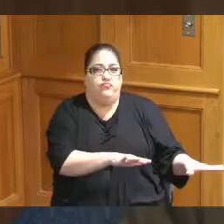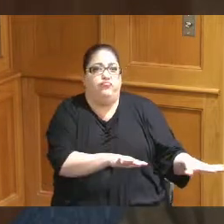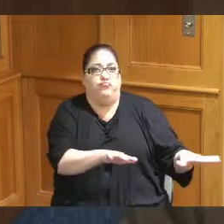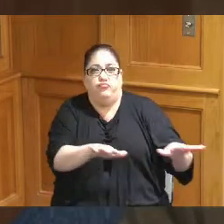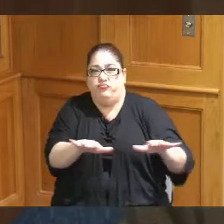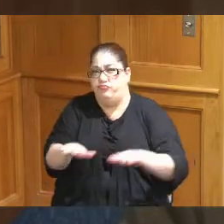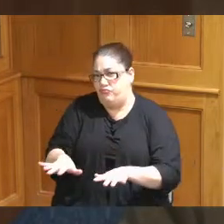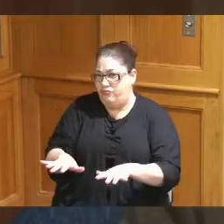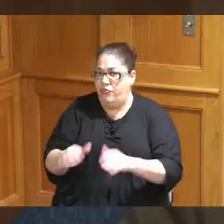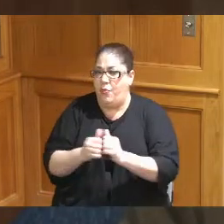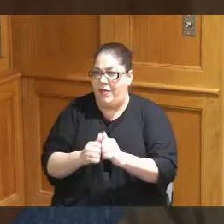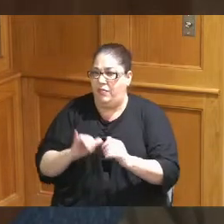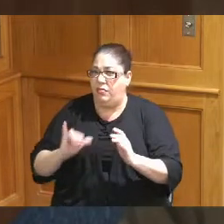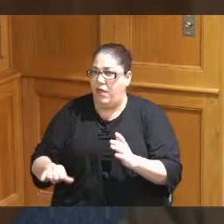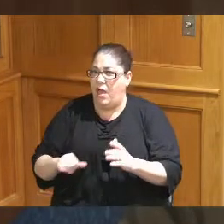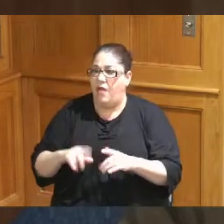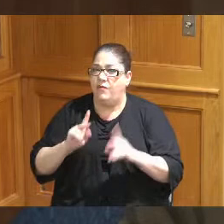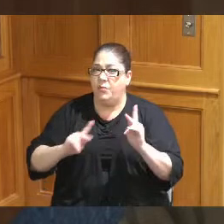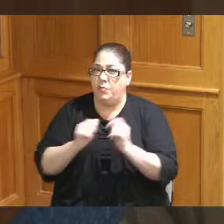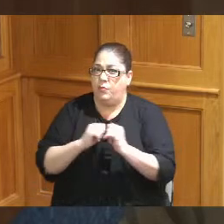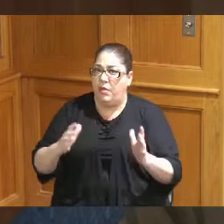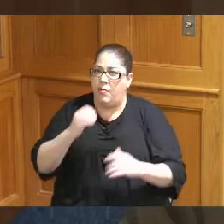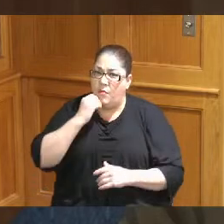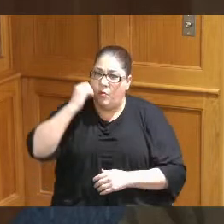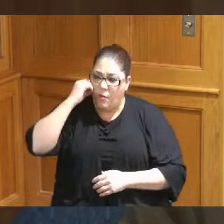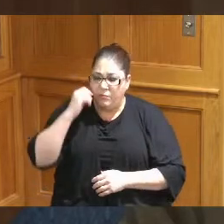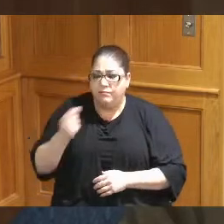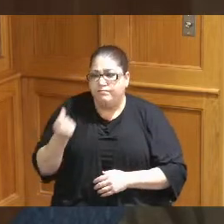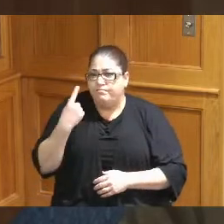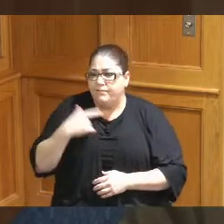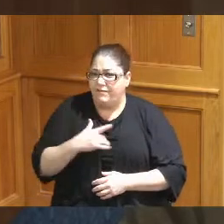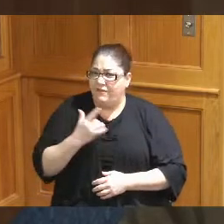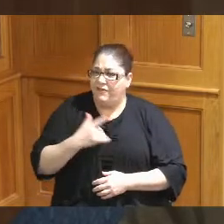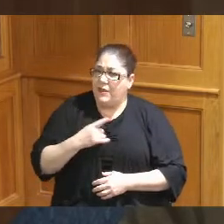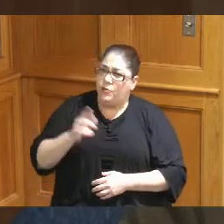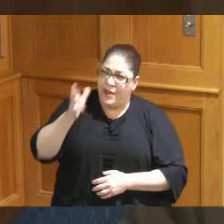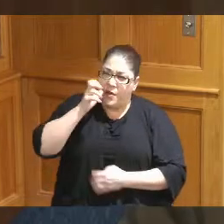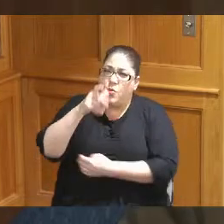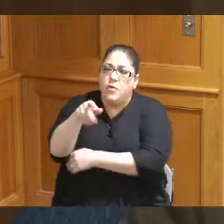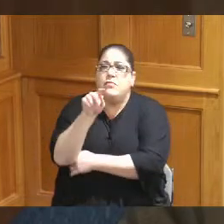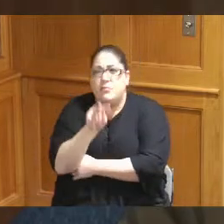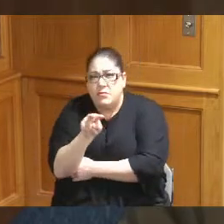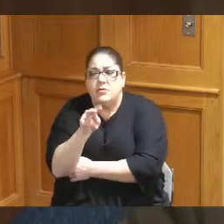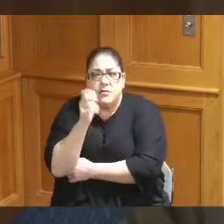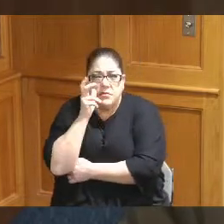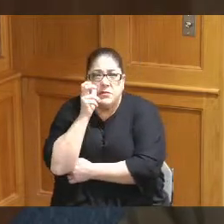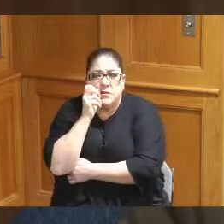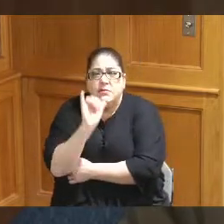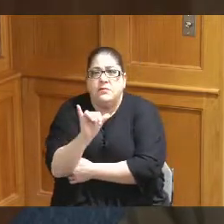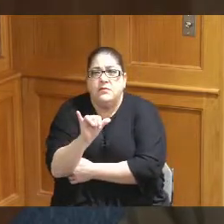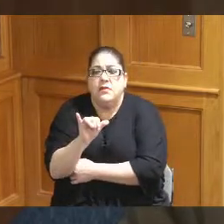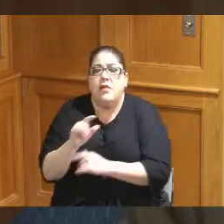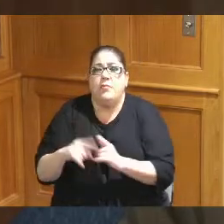when it comes to the homeless population to hear you talk and I think it's reflected in the federal